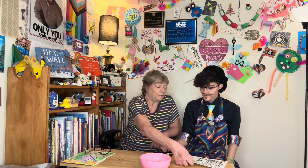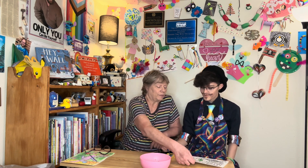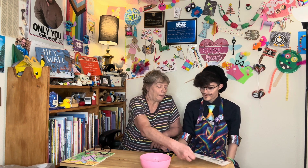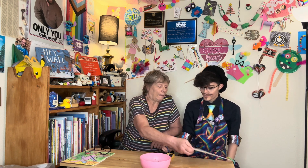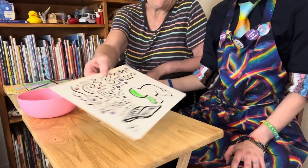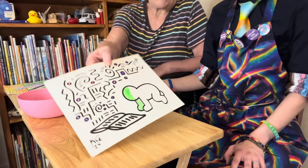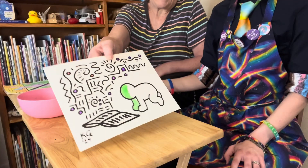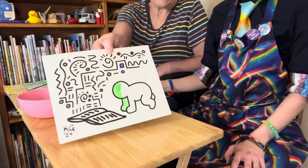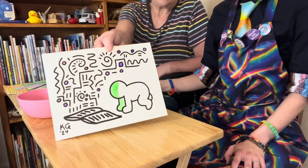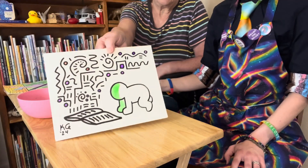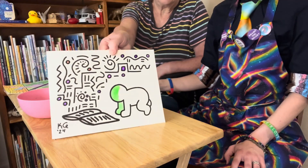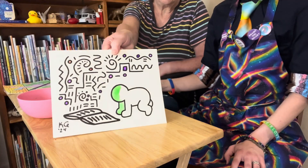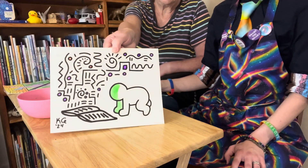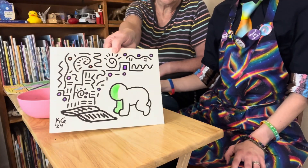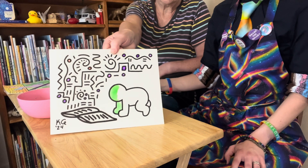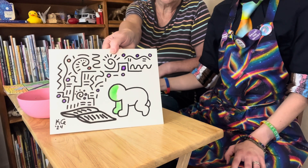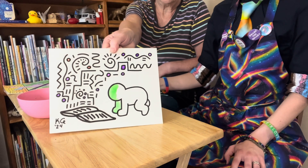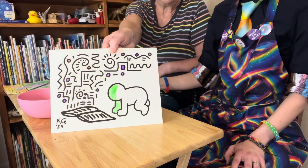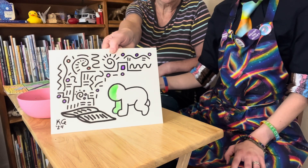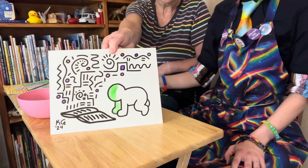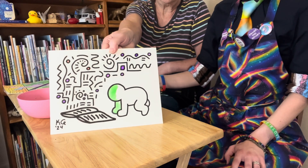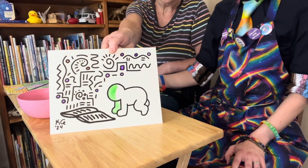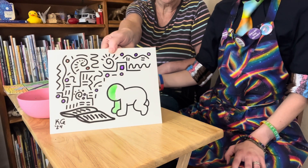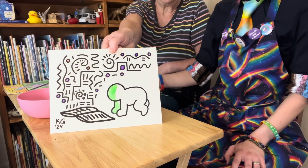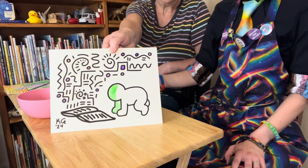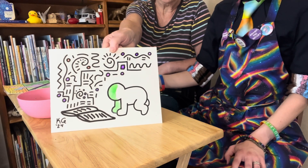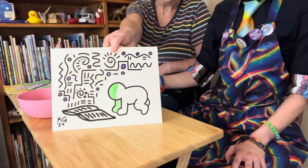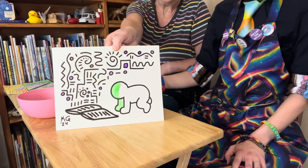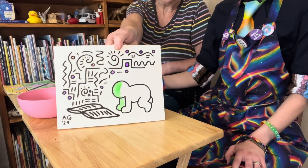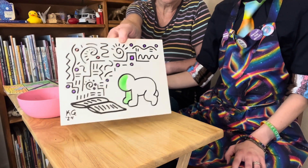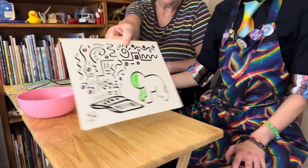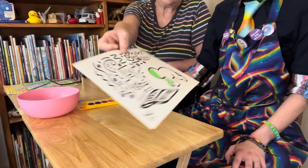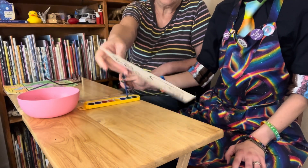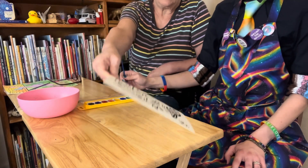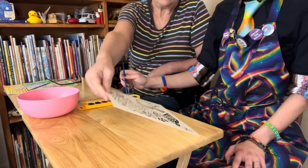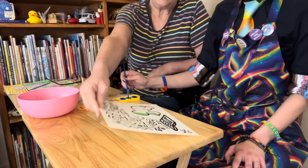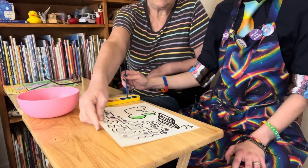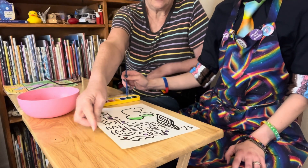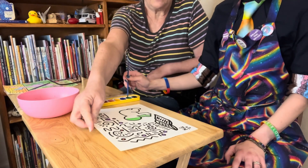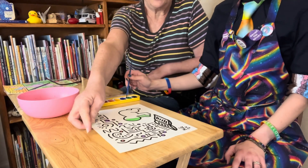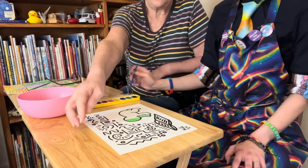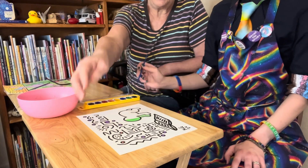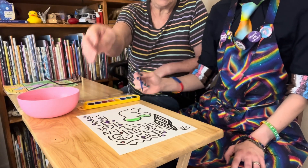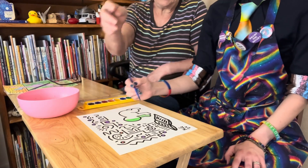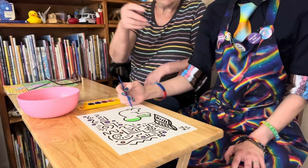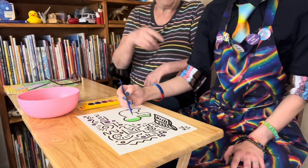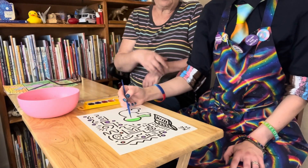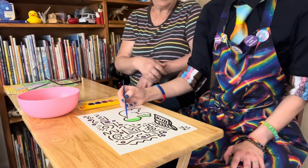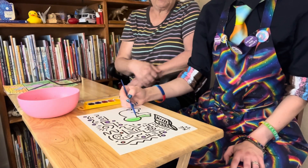Absolutely. I'm going to mix up some more green. BARB: There you are. Nice colors, they're really nice and bold.